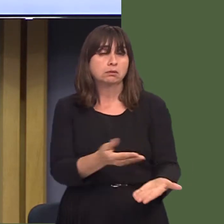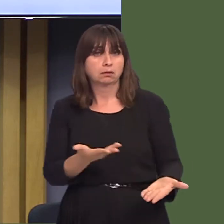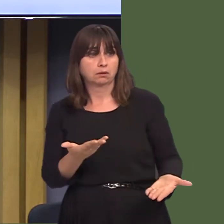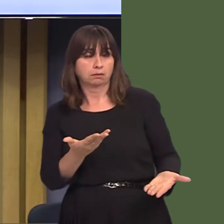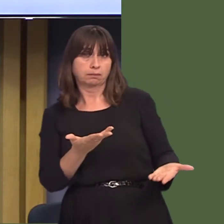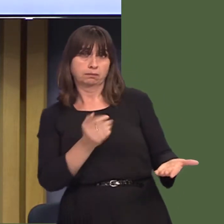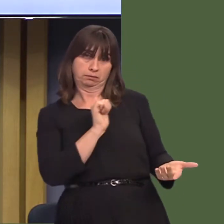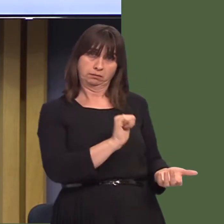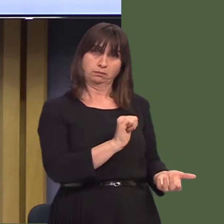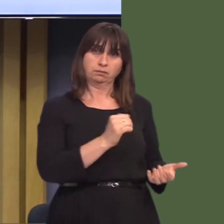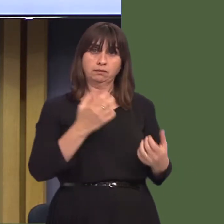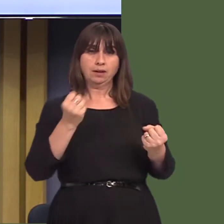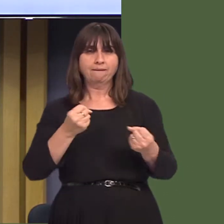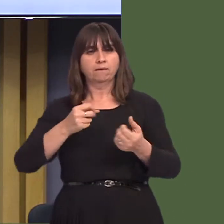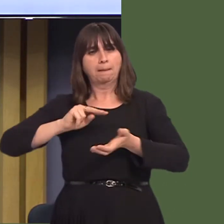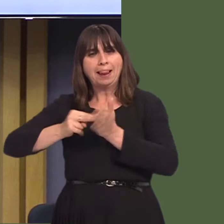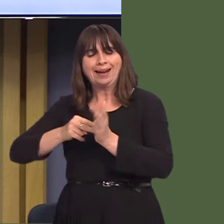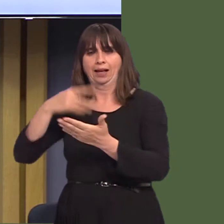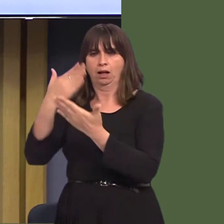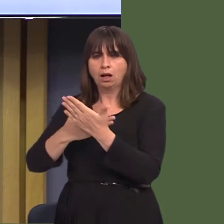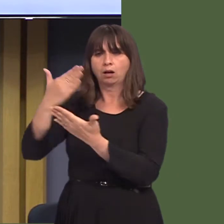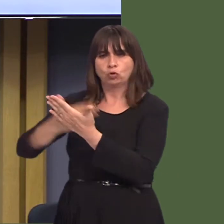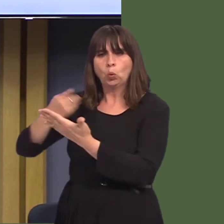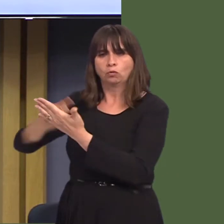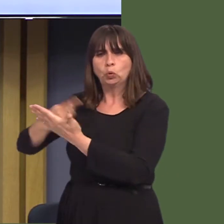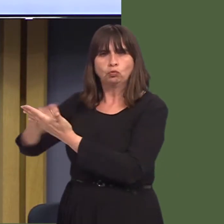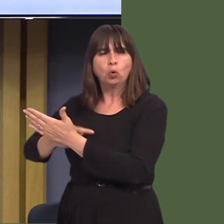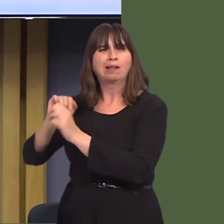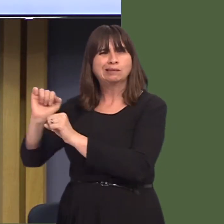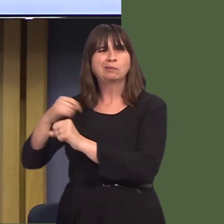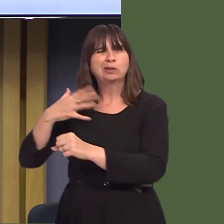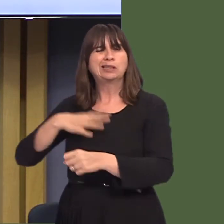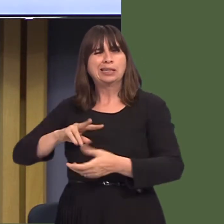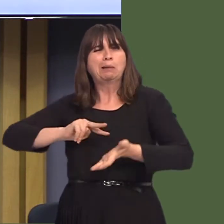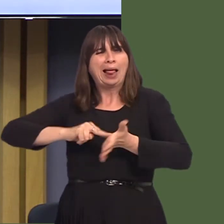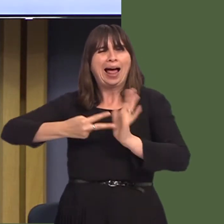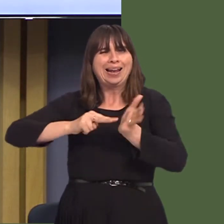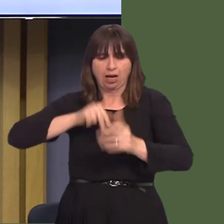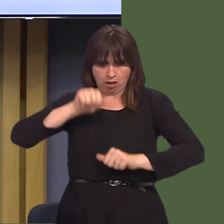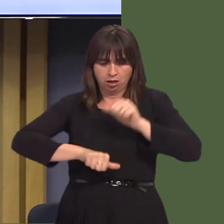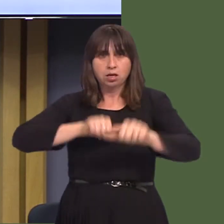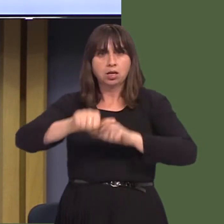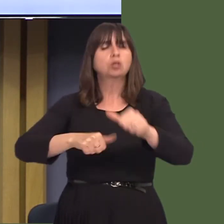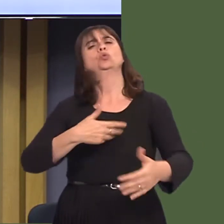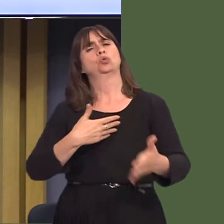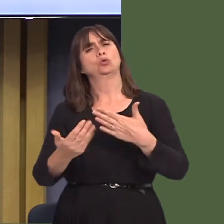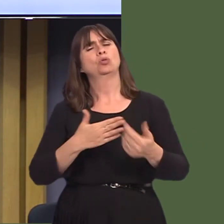and planning, and what we really need is to develop a strategy to deal with the growing